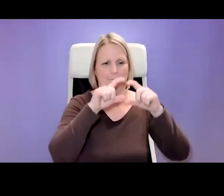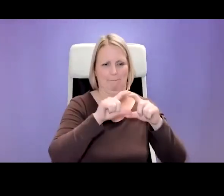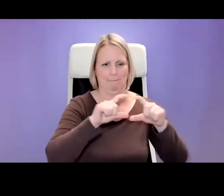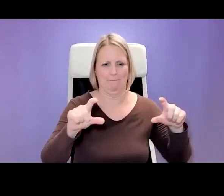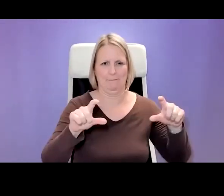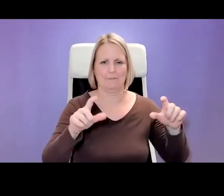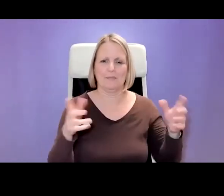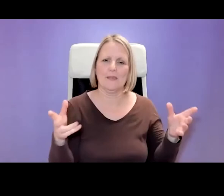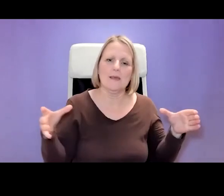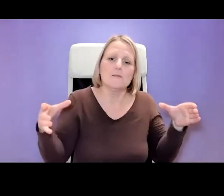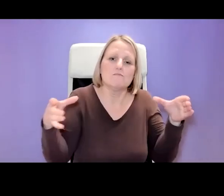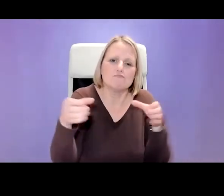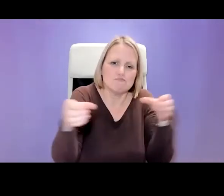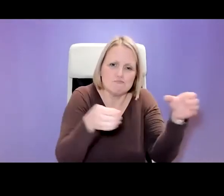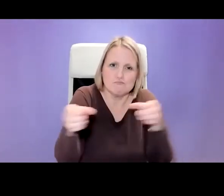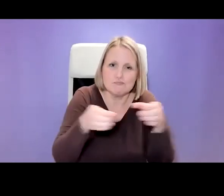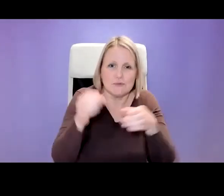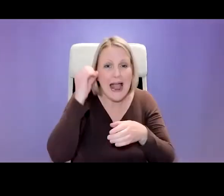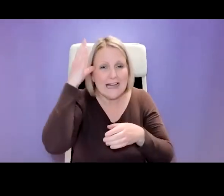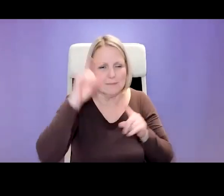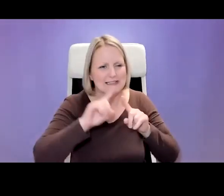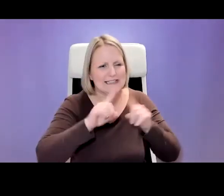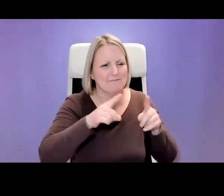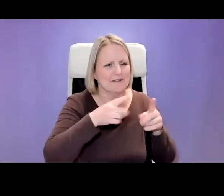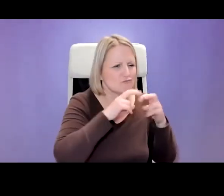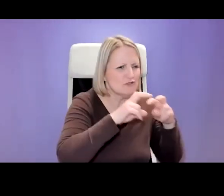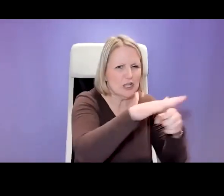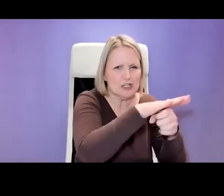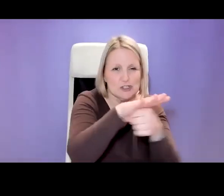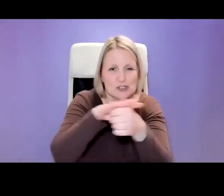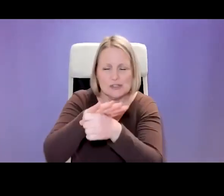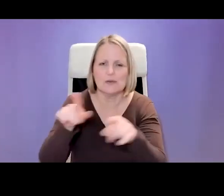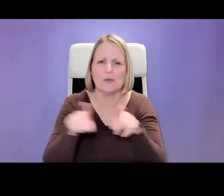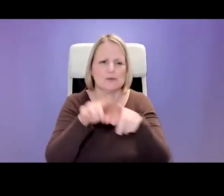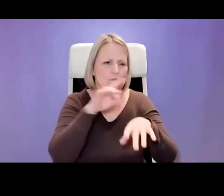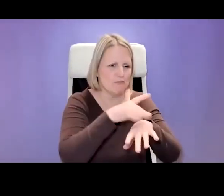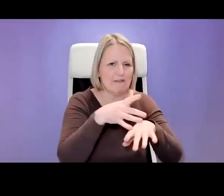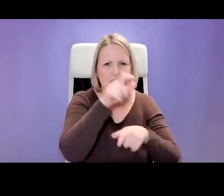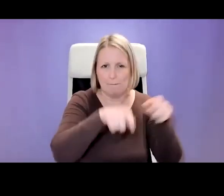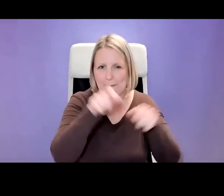"by bringing together academics from various disciplines, as well as practitioners and other interested parties,